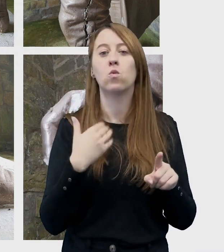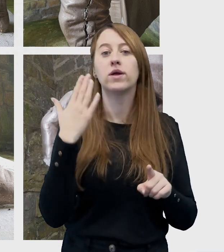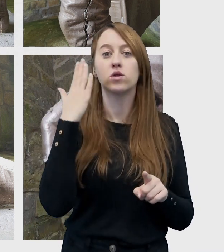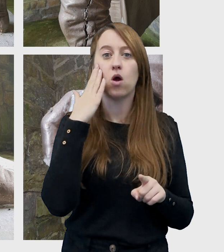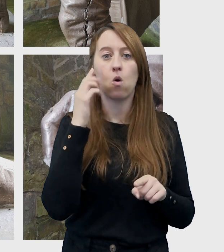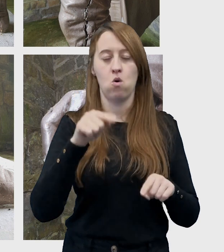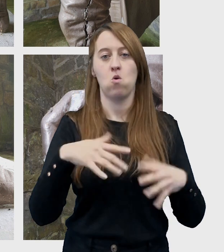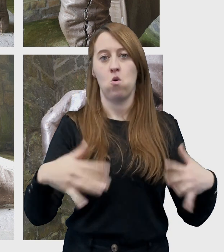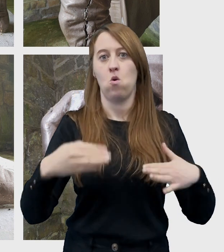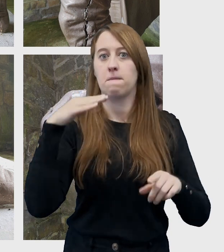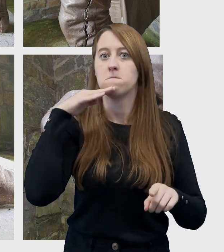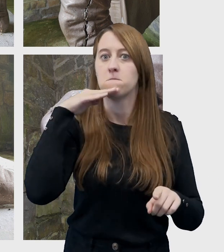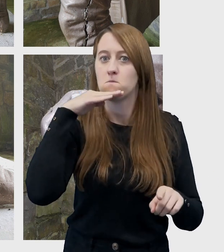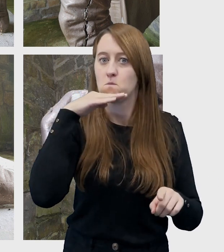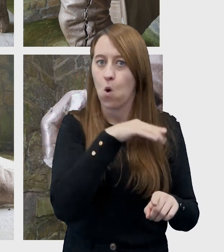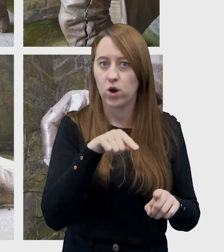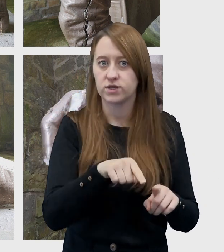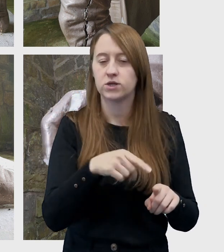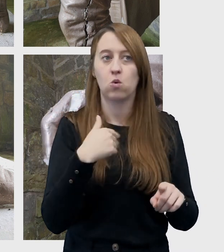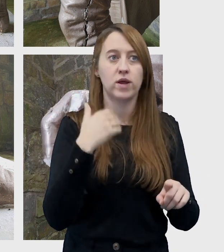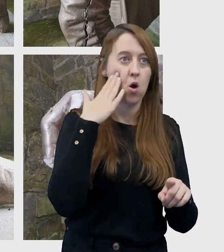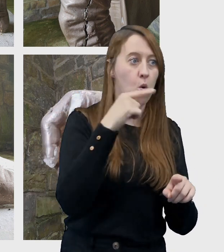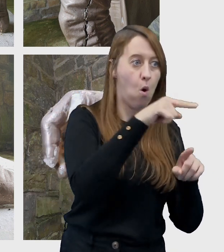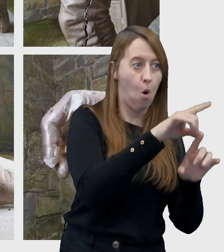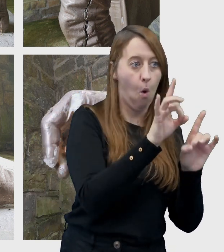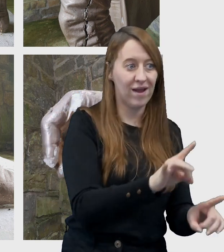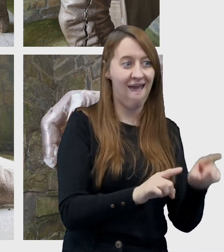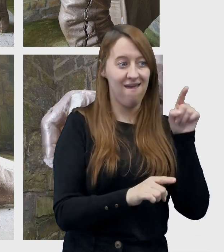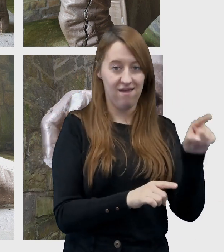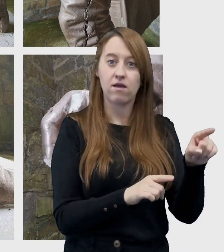of the cast, now we understand what relationship he is to the